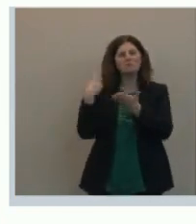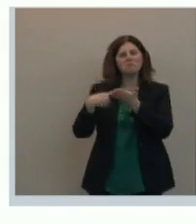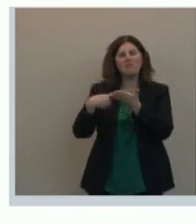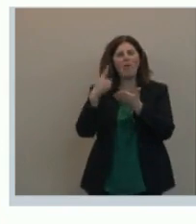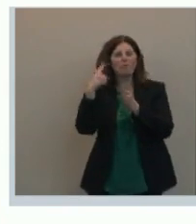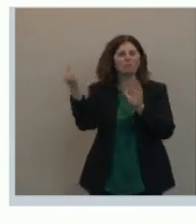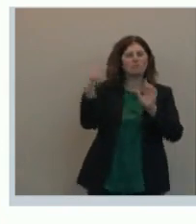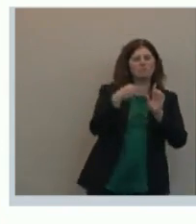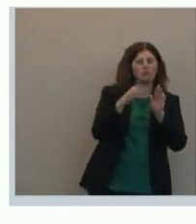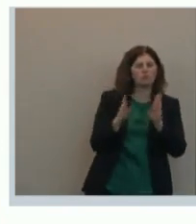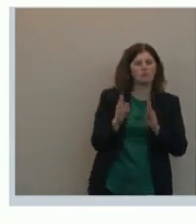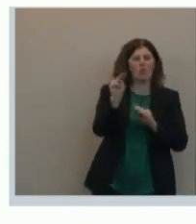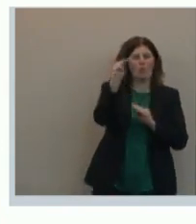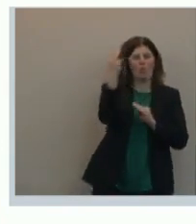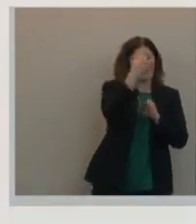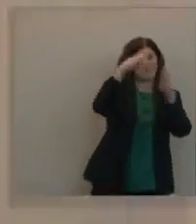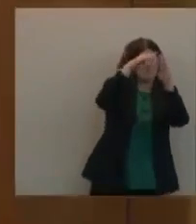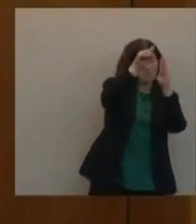THOSE ARE GETTING TO BE HIGH RATES.